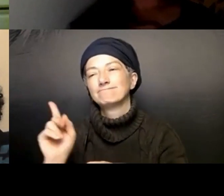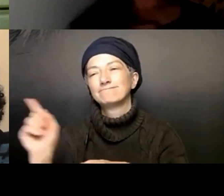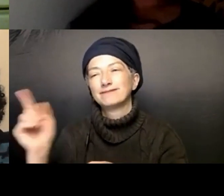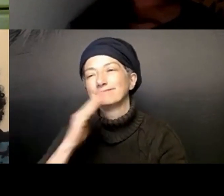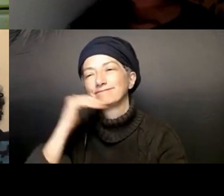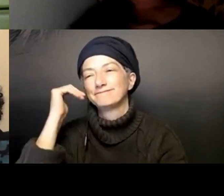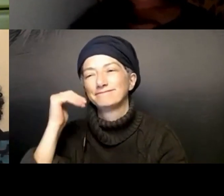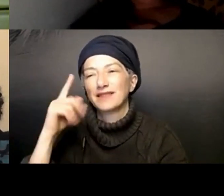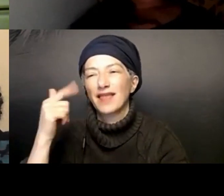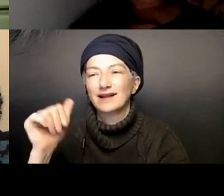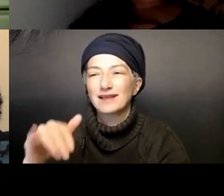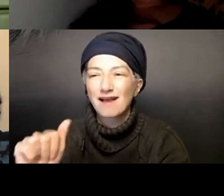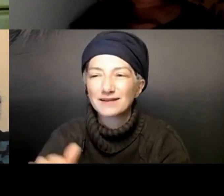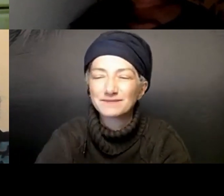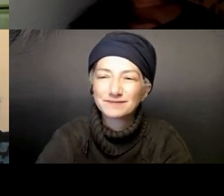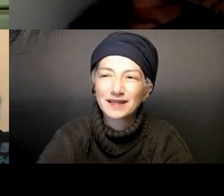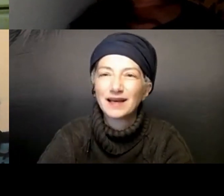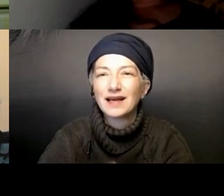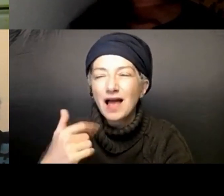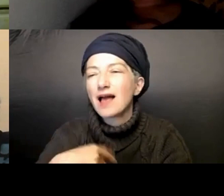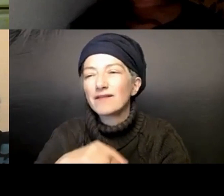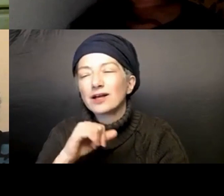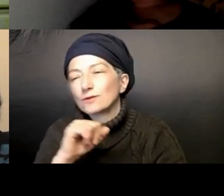Nina Mühlemann: We loved playing that. Kate Marsh: We did.